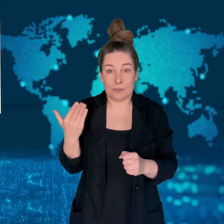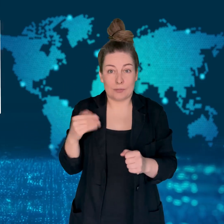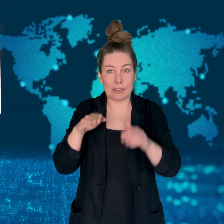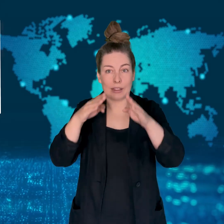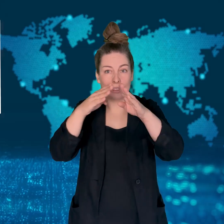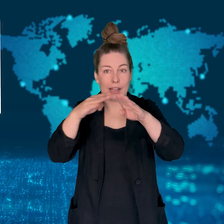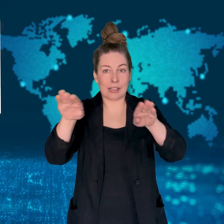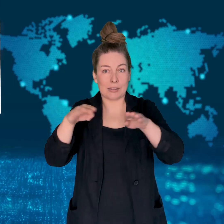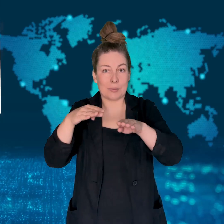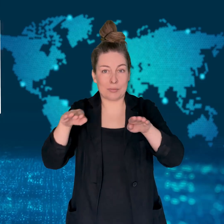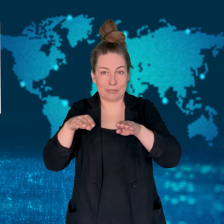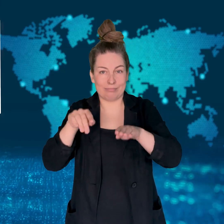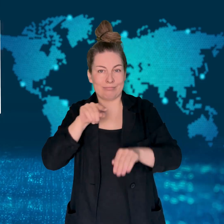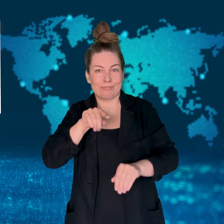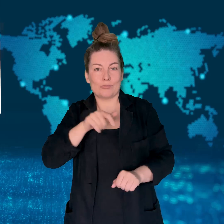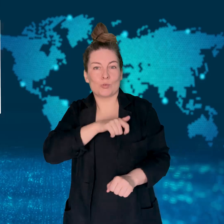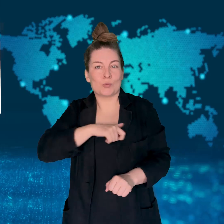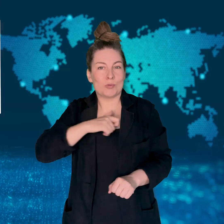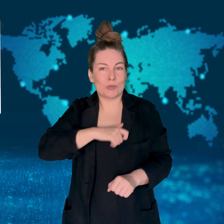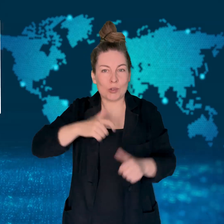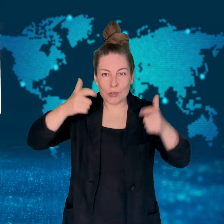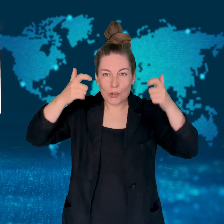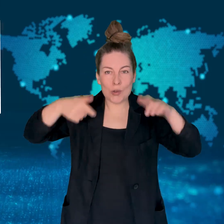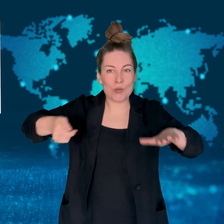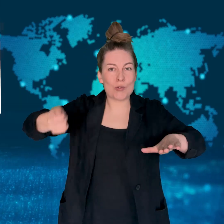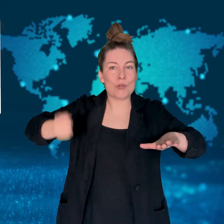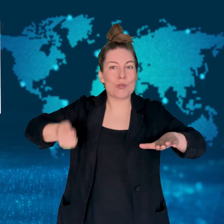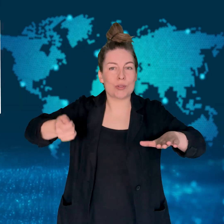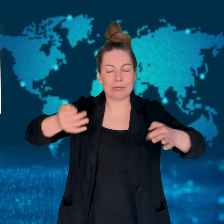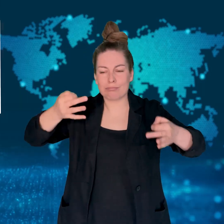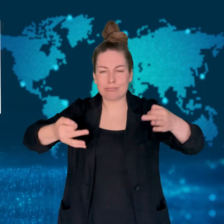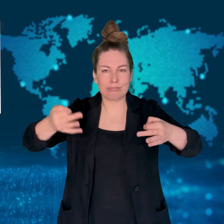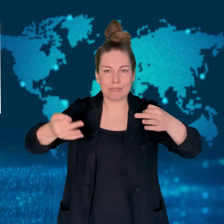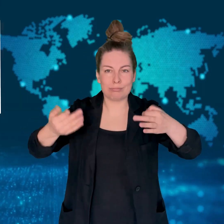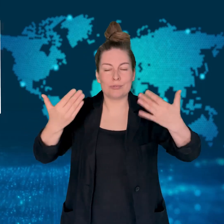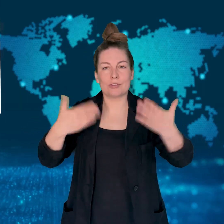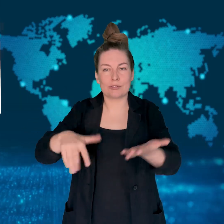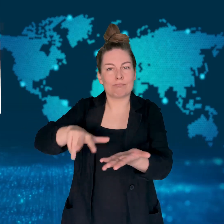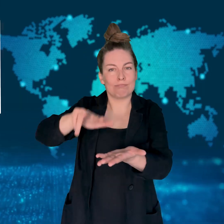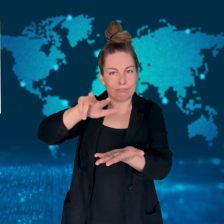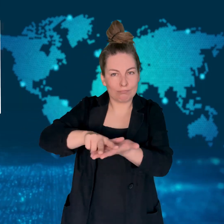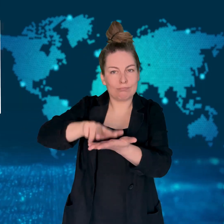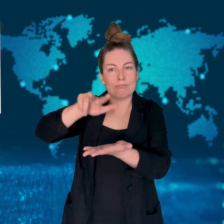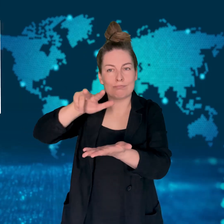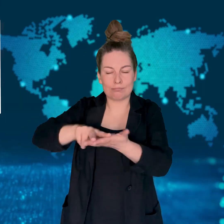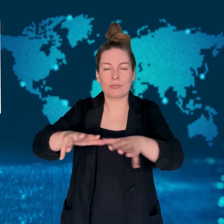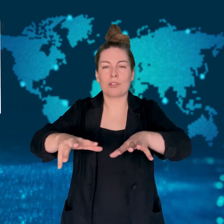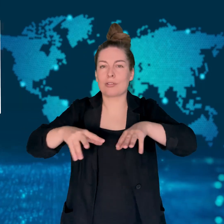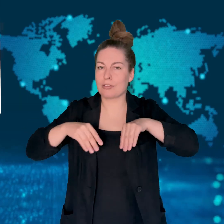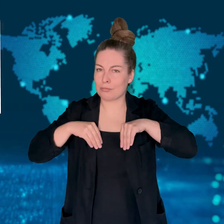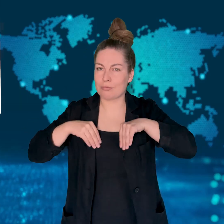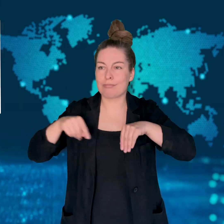A "cull" allows hunters to come in and reduce the wolf population.